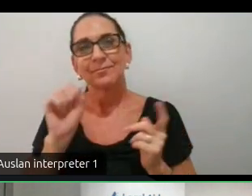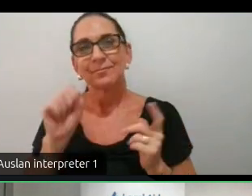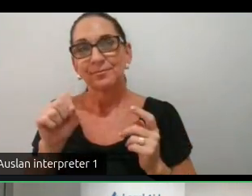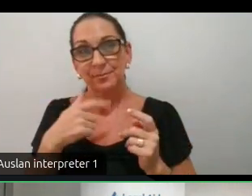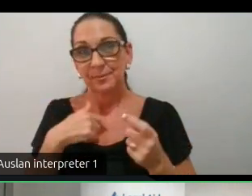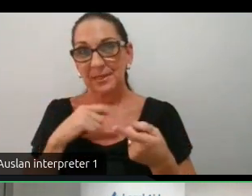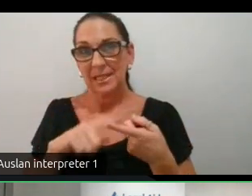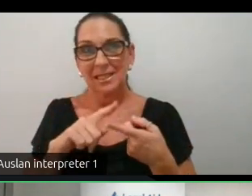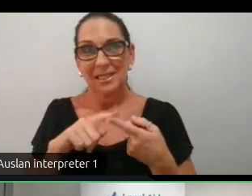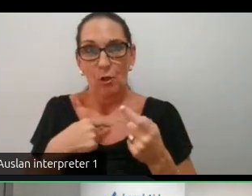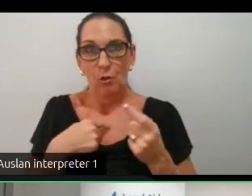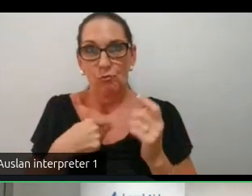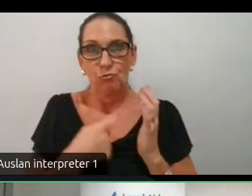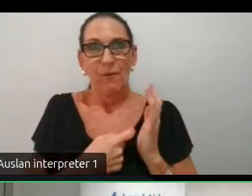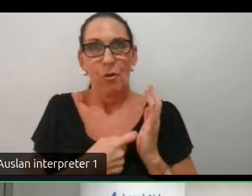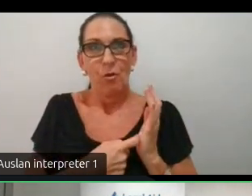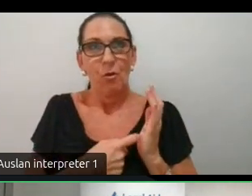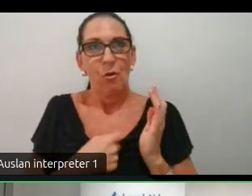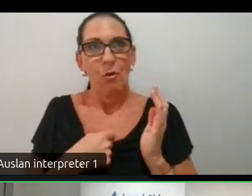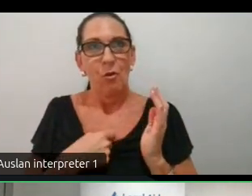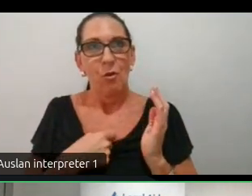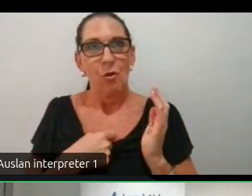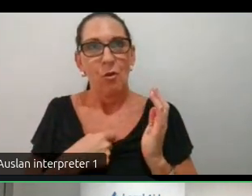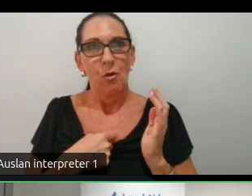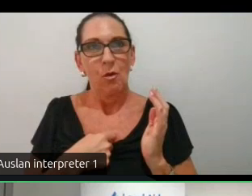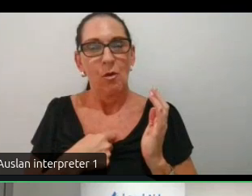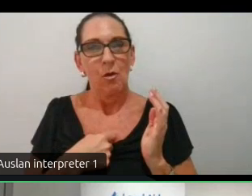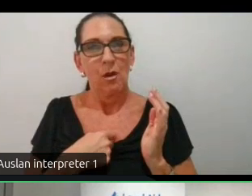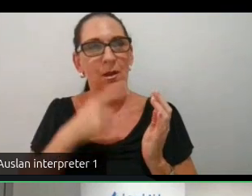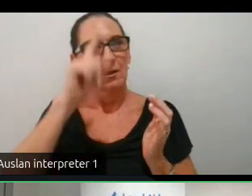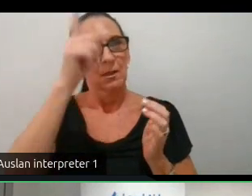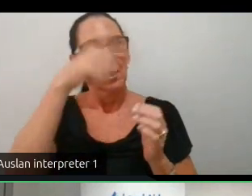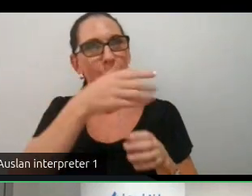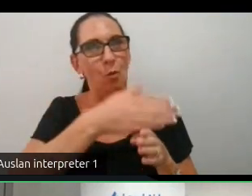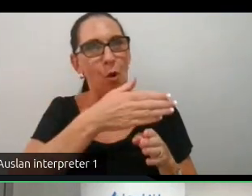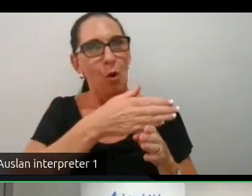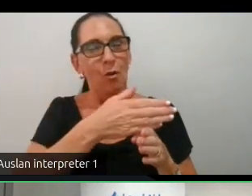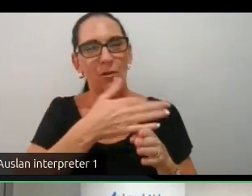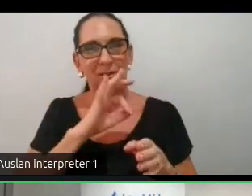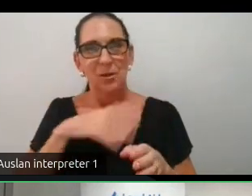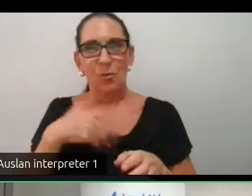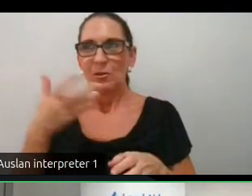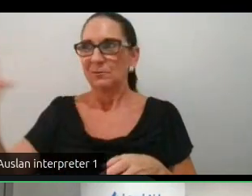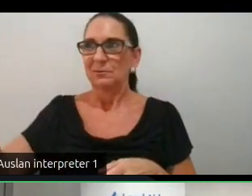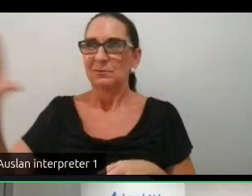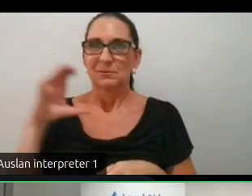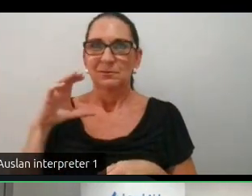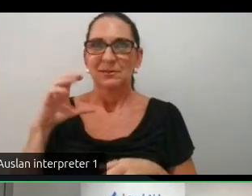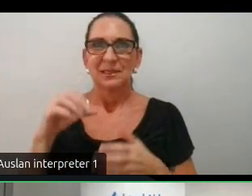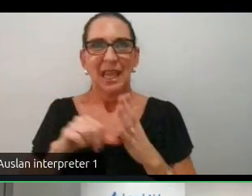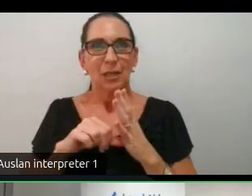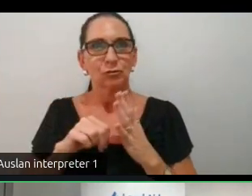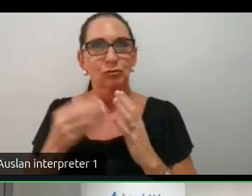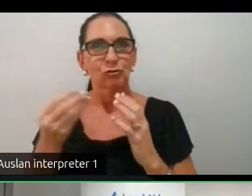still think I would prefer for the work to be done rather than a cash settlement. So that's where we